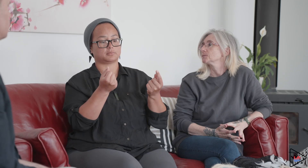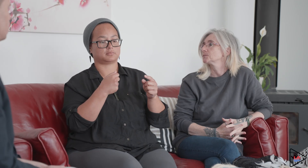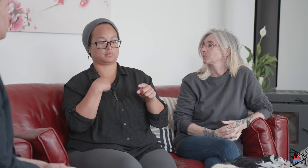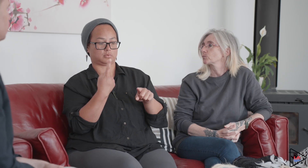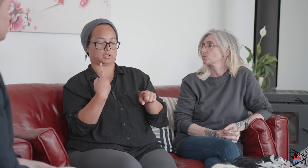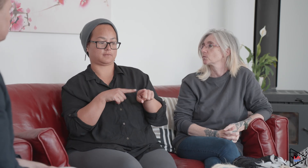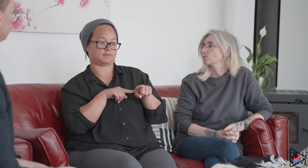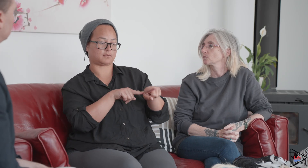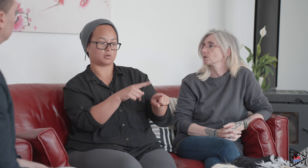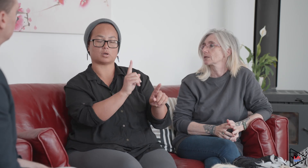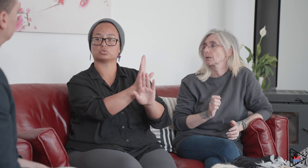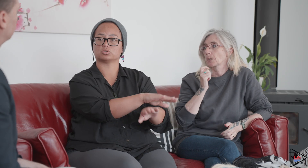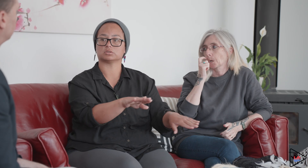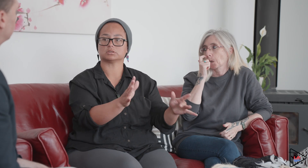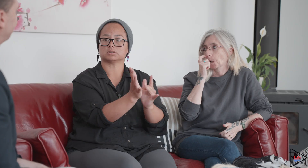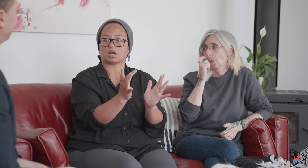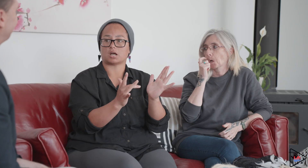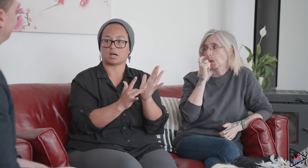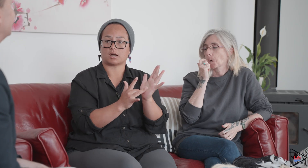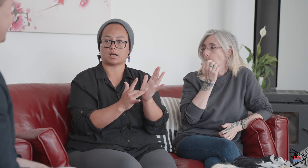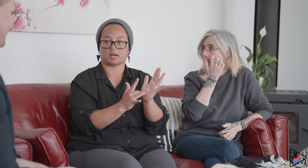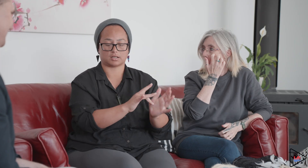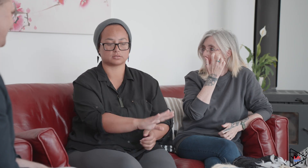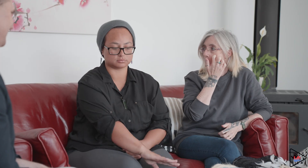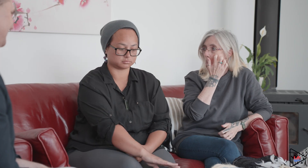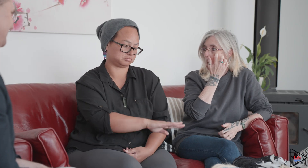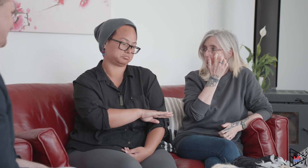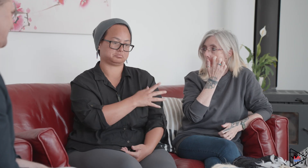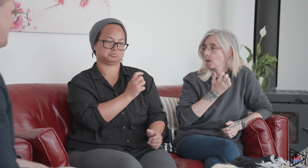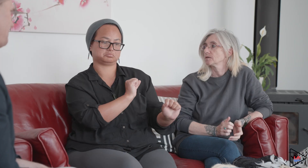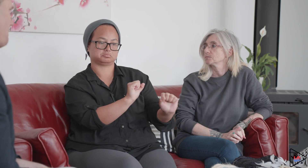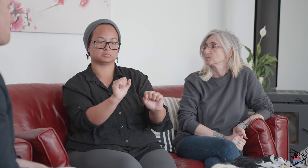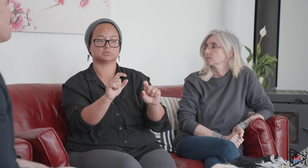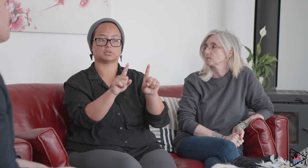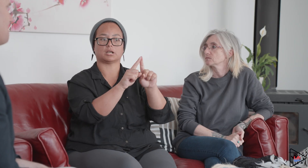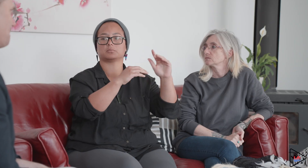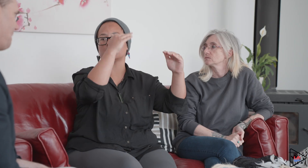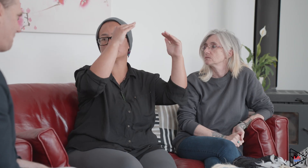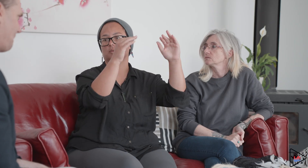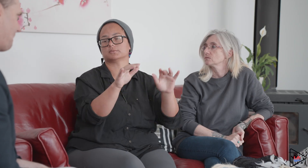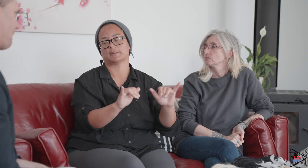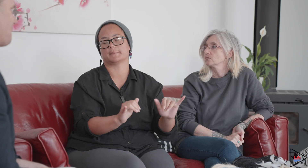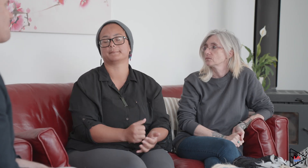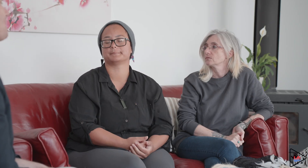shorter one or a longer one. Some sometimes you think about children and their size, you know,